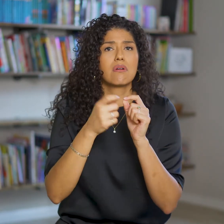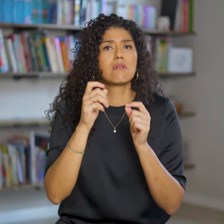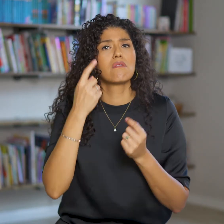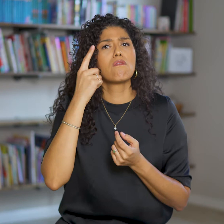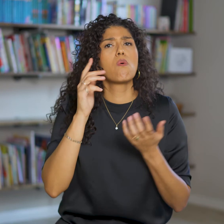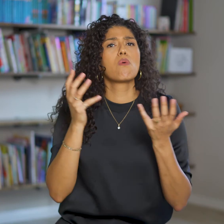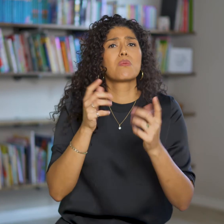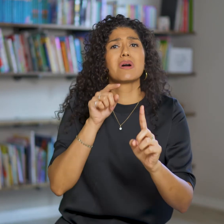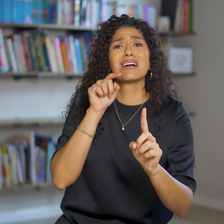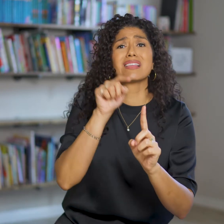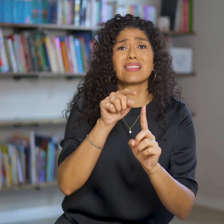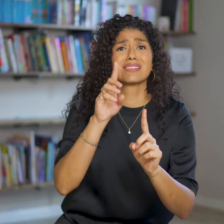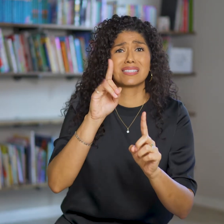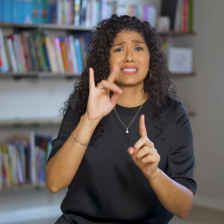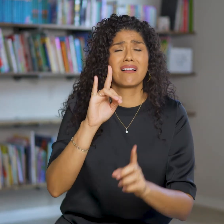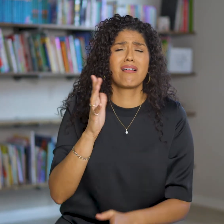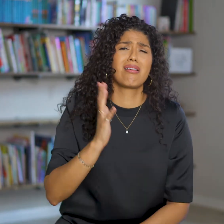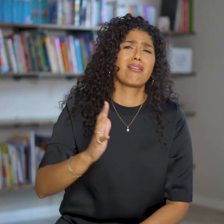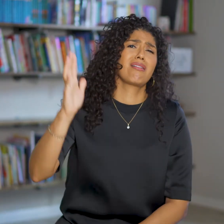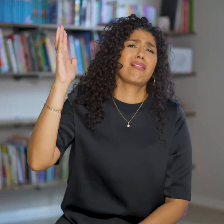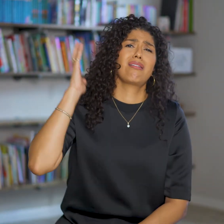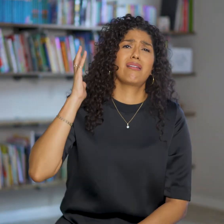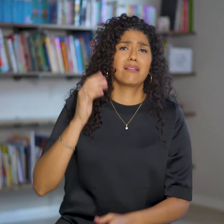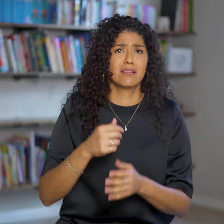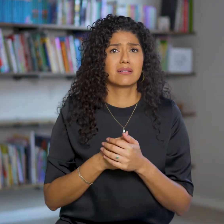for what David did years earlier.